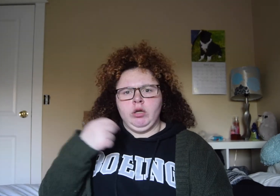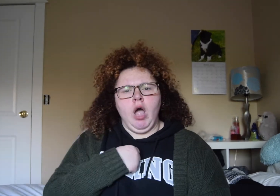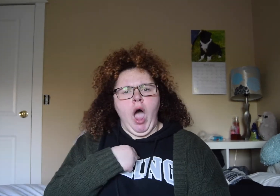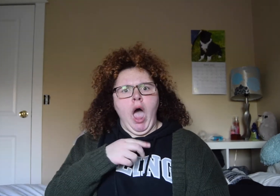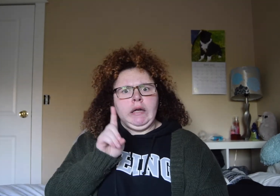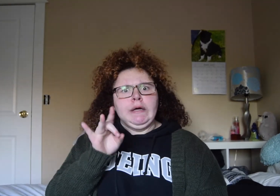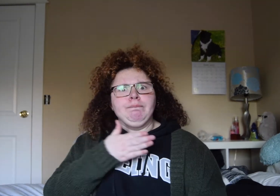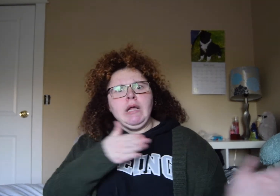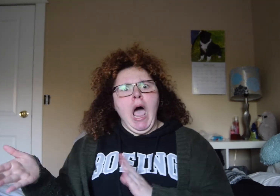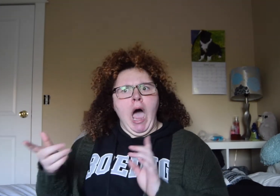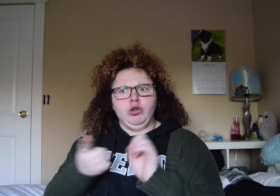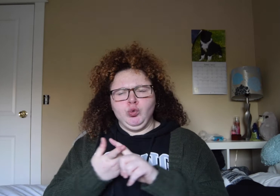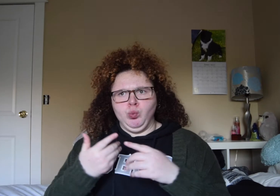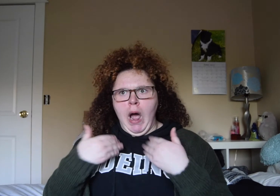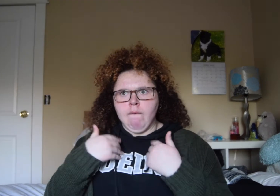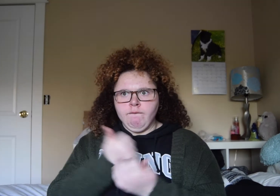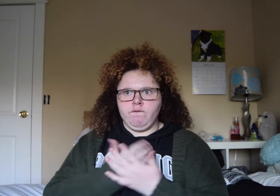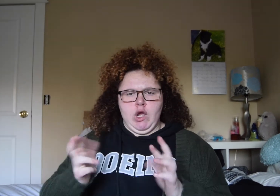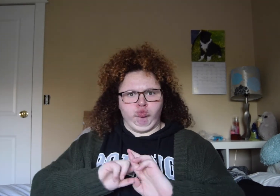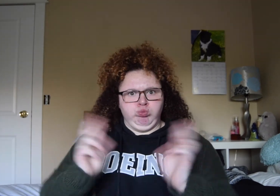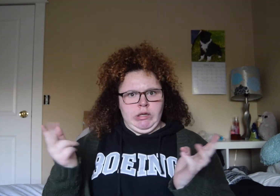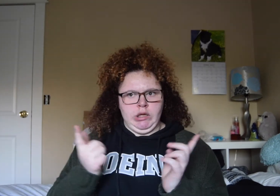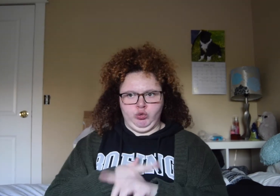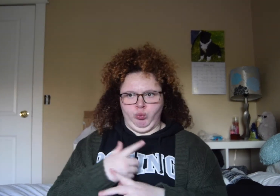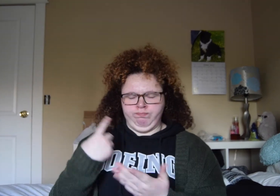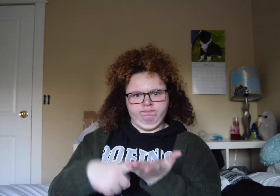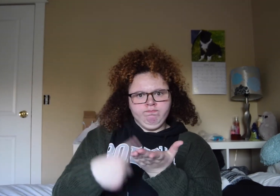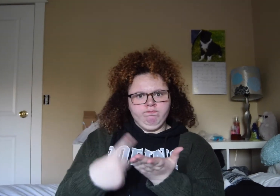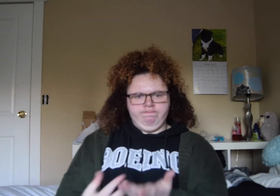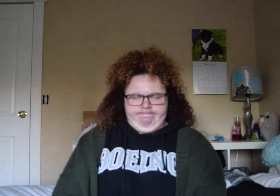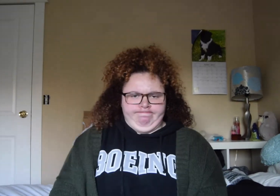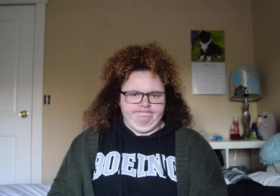Because I did plan to have everything ready to discuss but that didn't happen